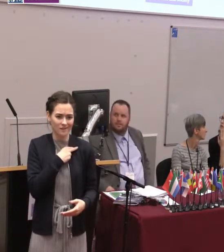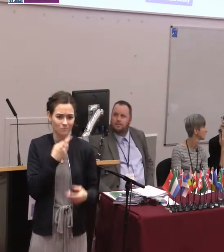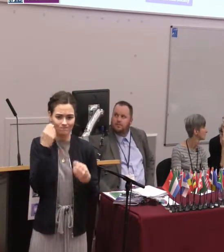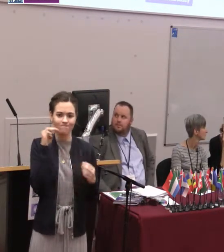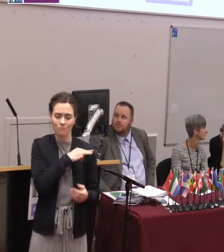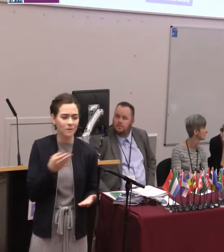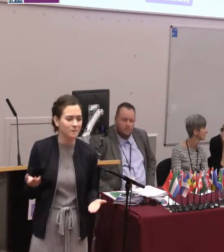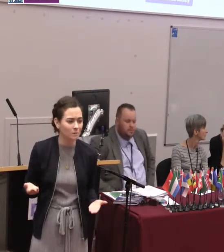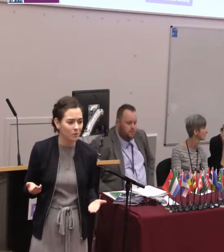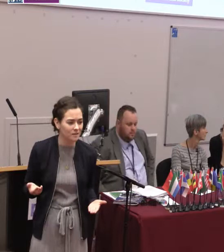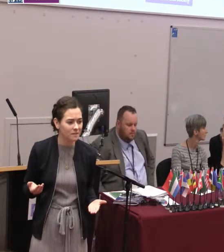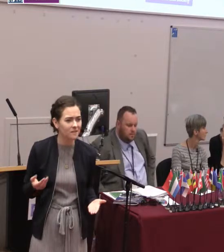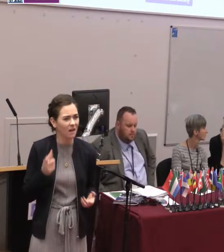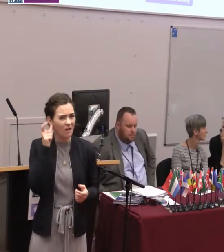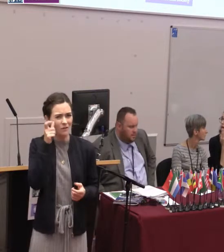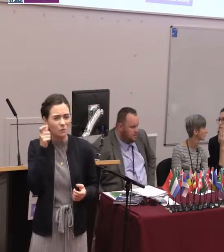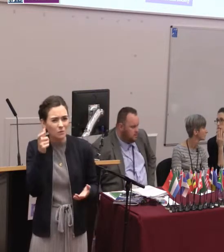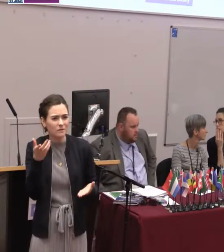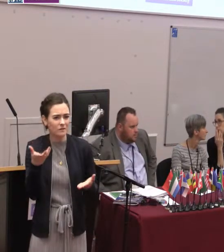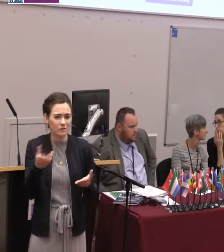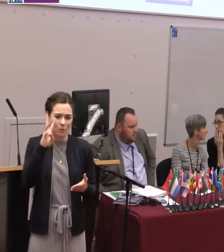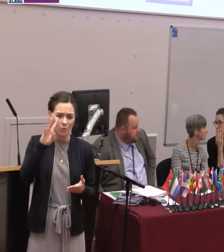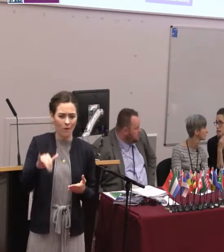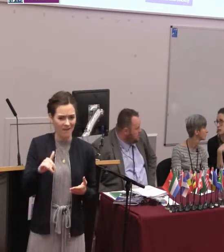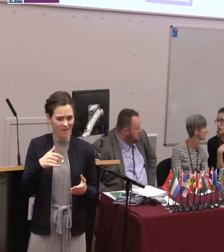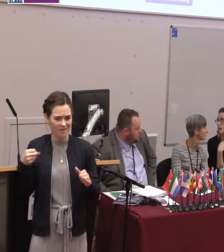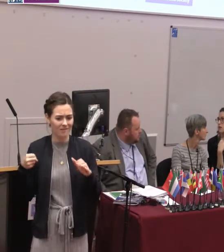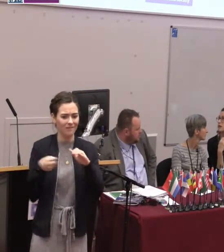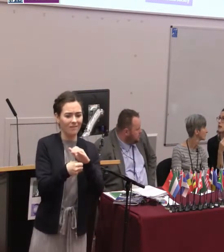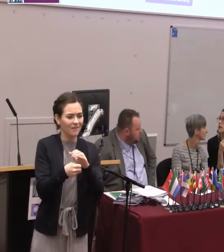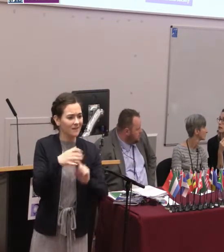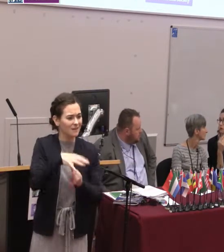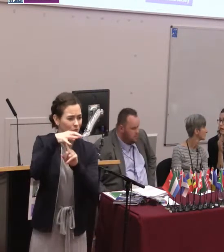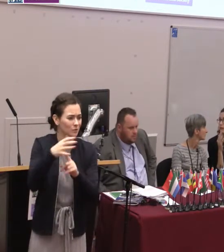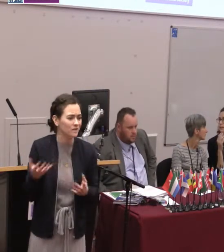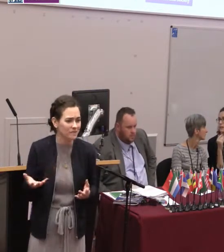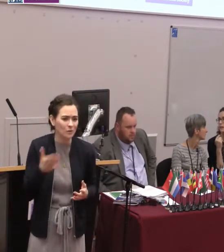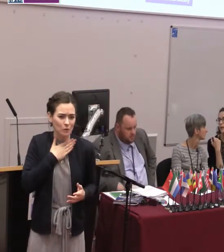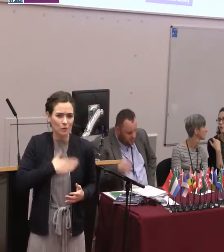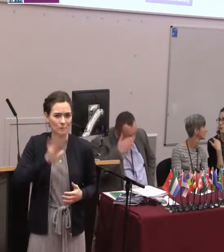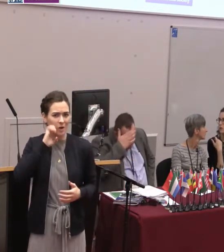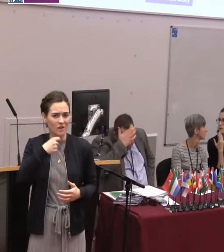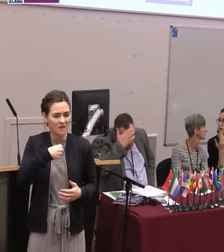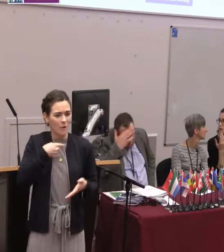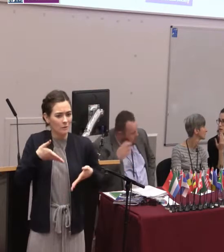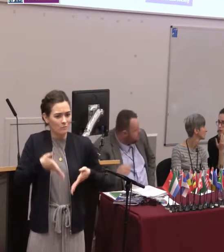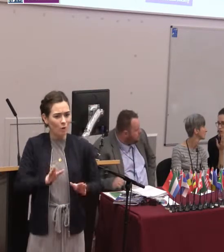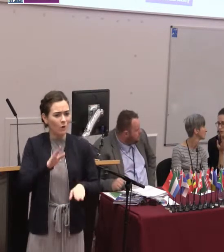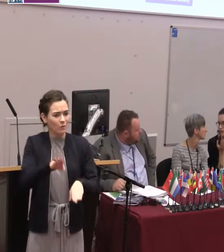I often wondered why I ended up in places I did just because I was born with a disability.